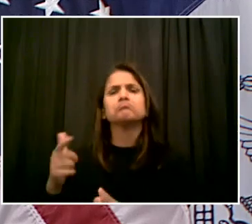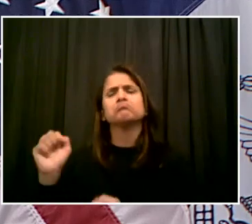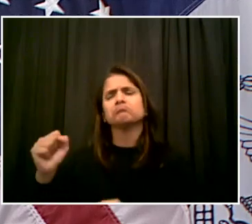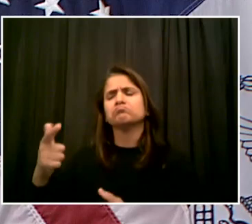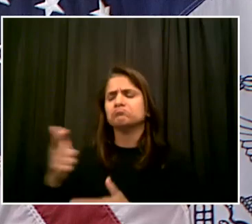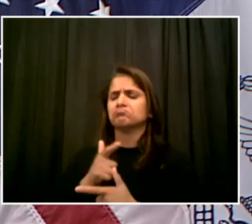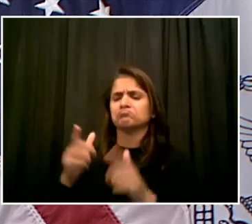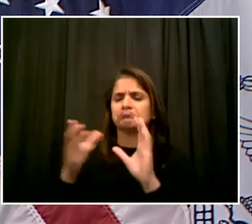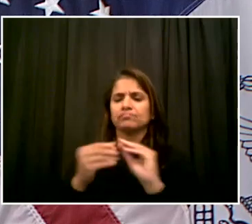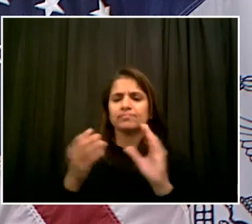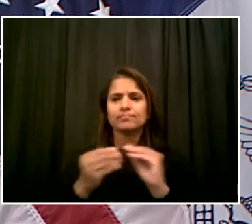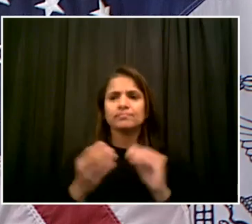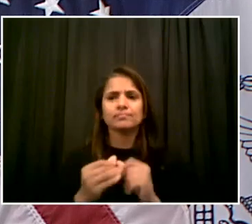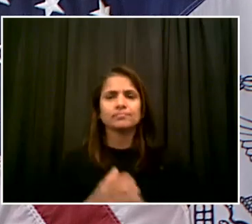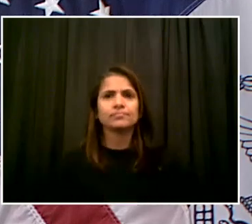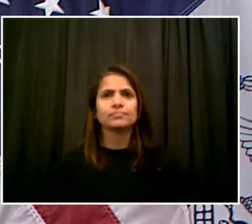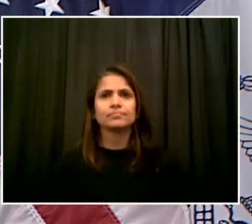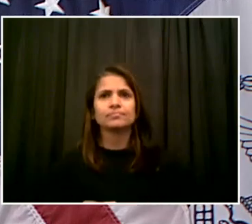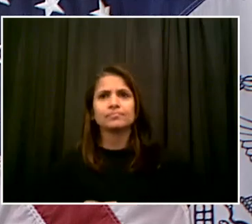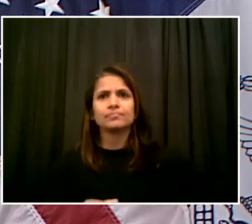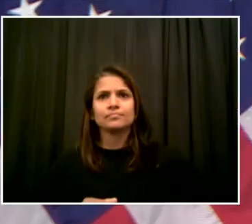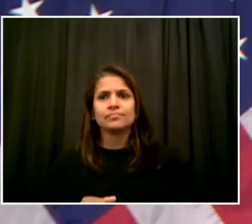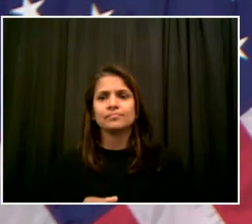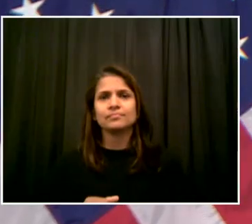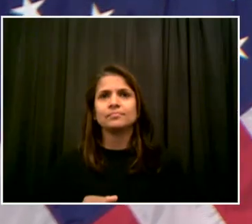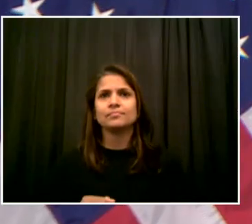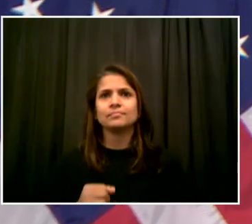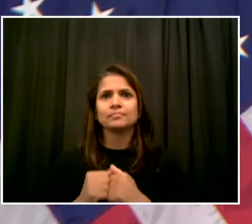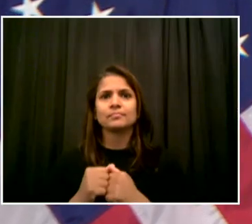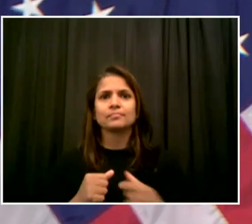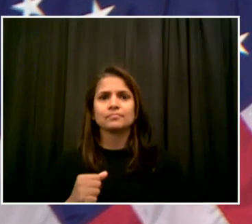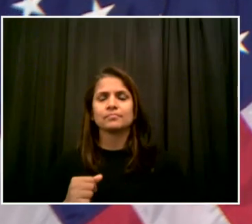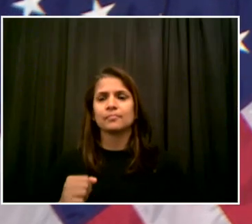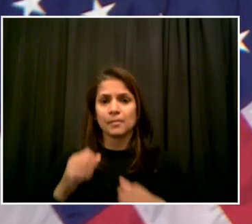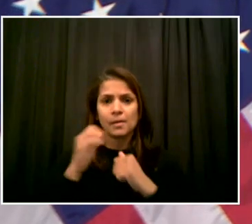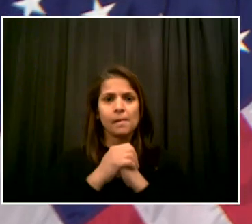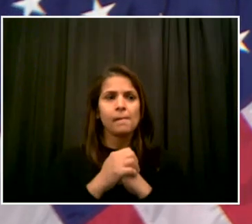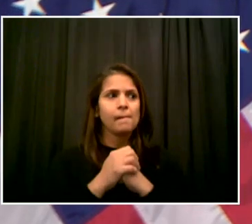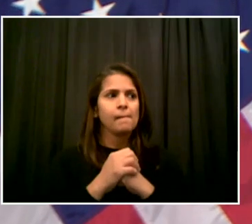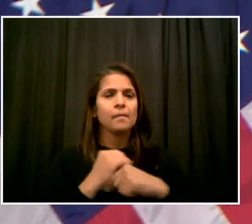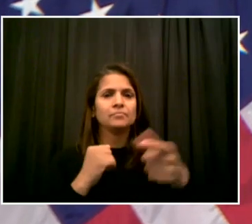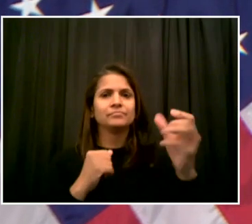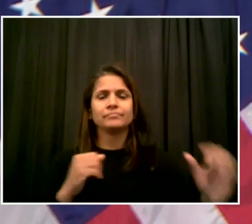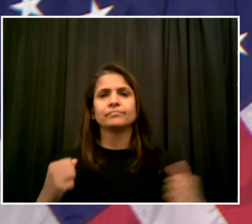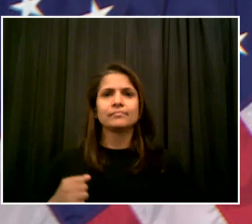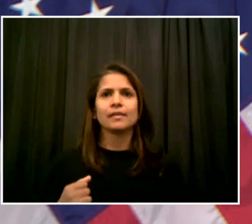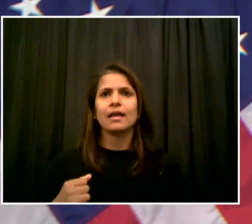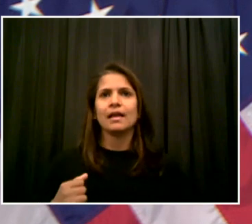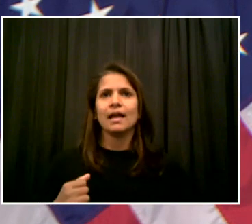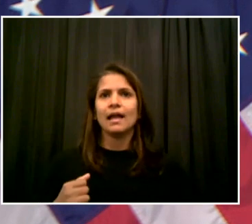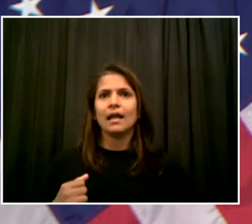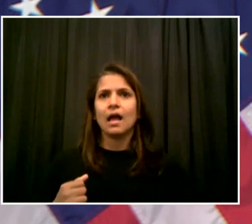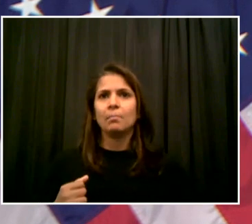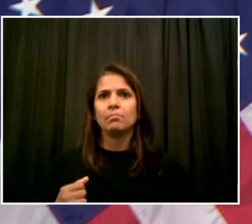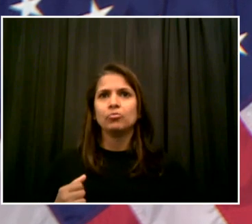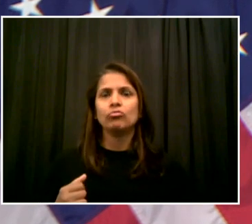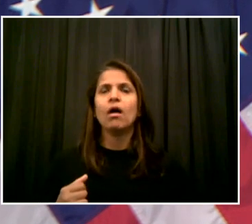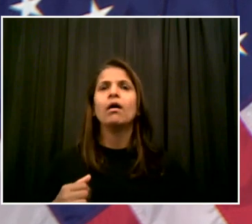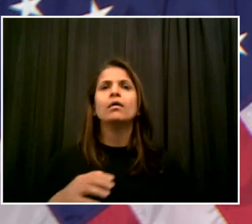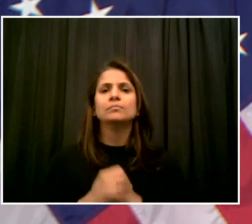I WILL JUST SAY A FEW BRIEF WORDS. TWO PRIMARY MESSAGES THIS